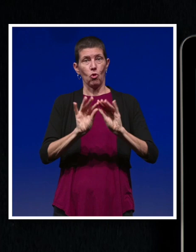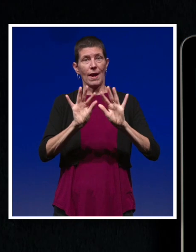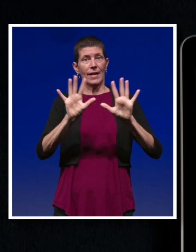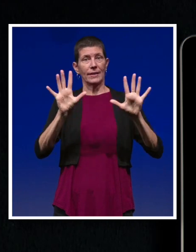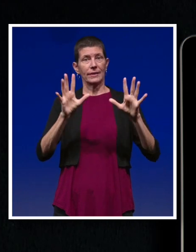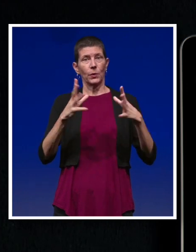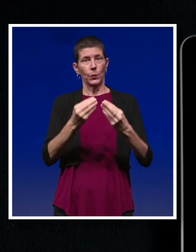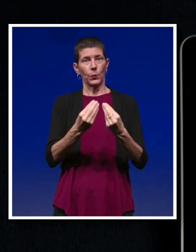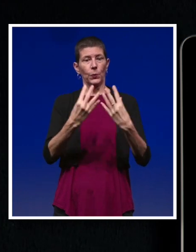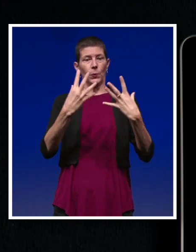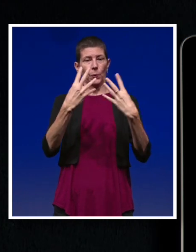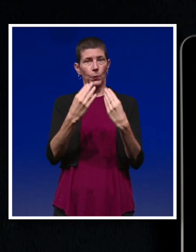Brightness controls.